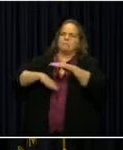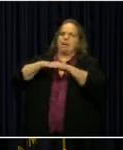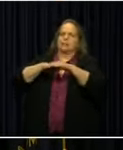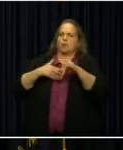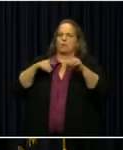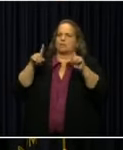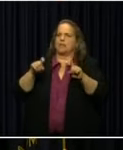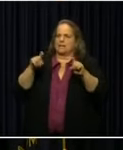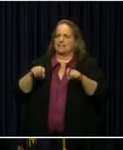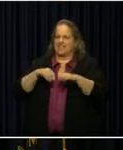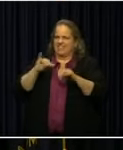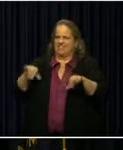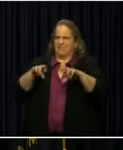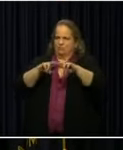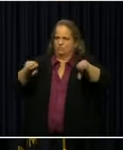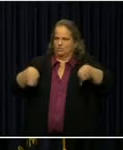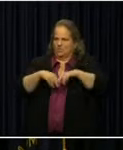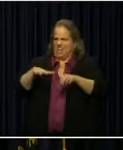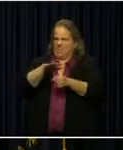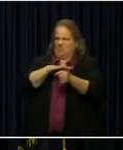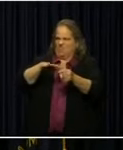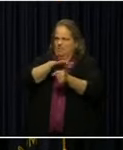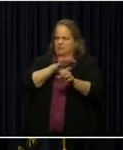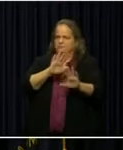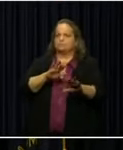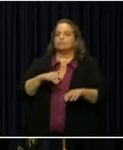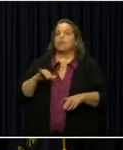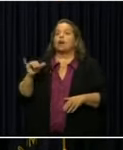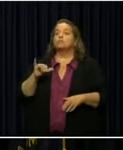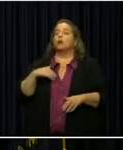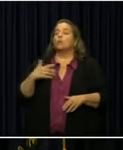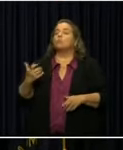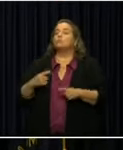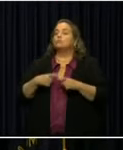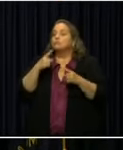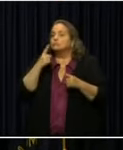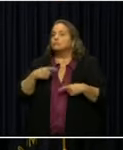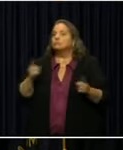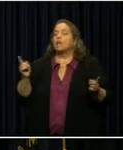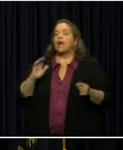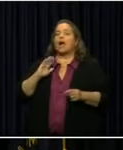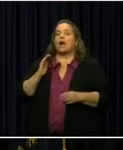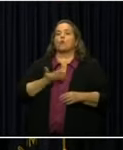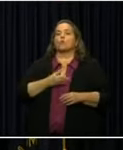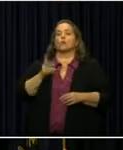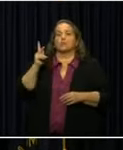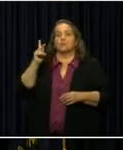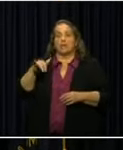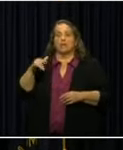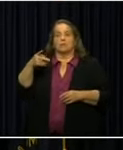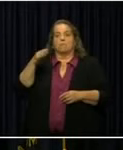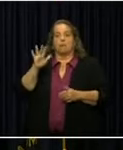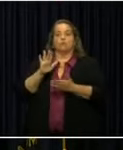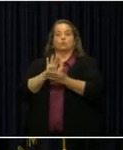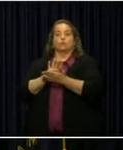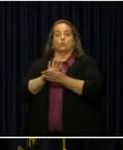YESTERDAY. AS IT TURNED OUT, A NUMBER OF THE CASES THAT I THOUGHT WE WOULD SEE TODAY WERE SECOND